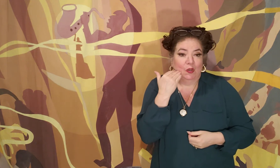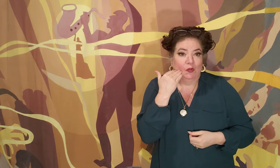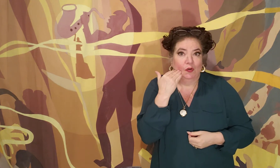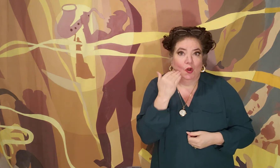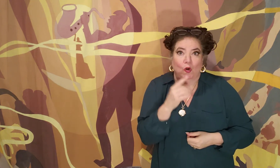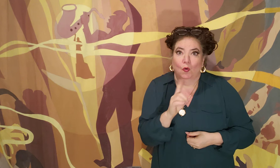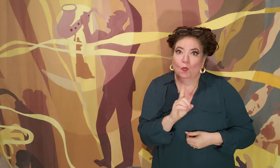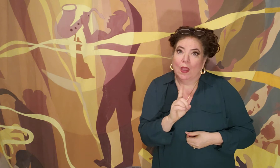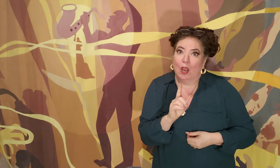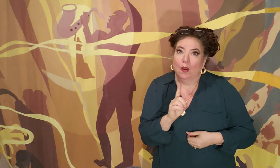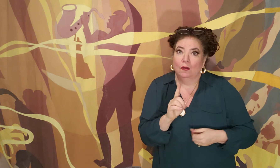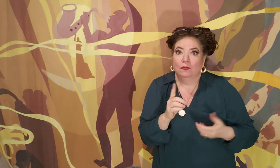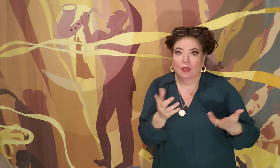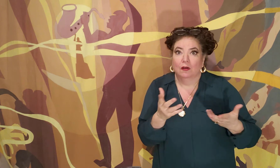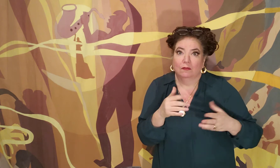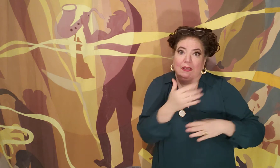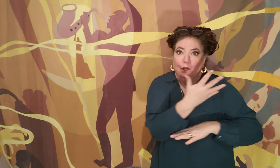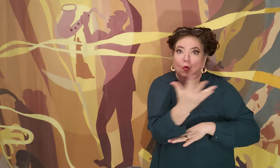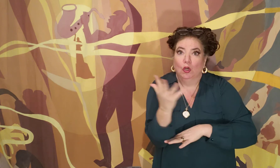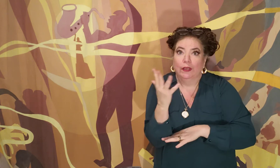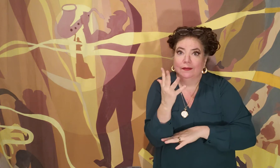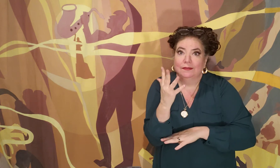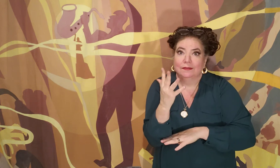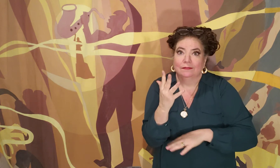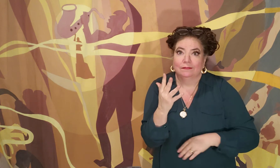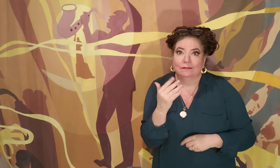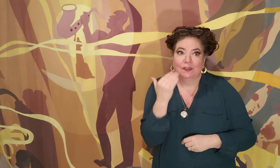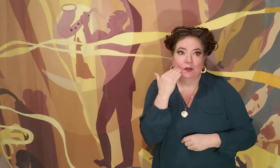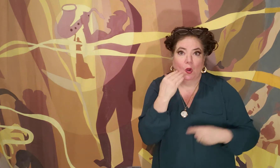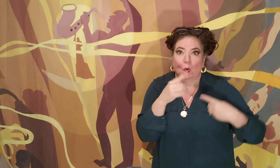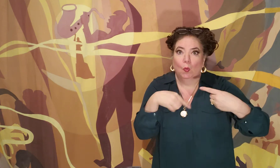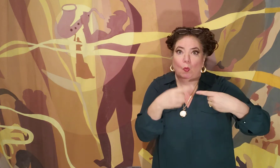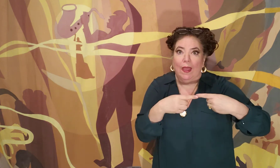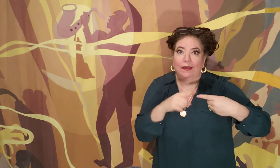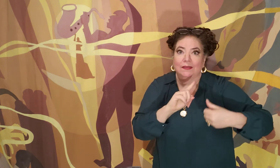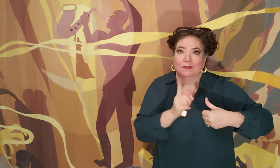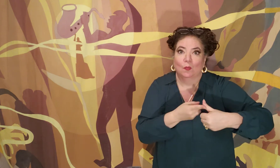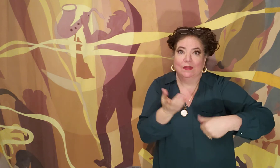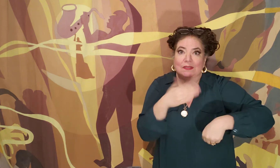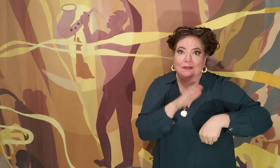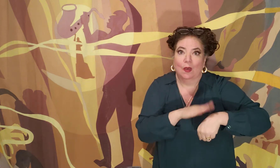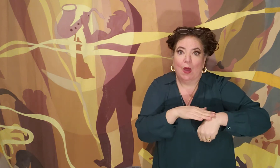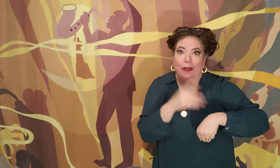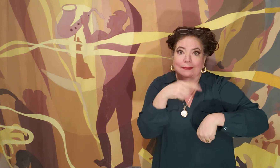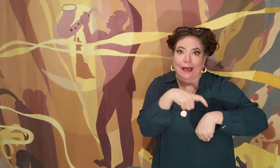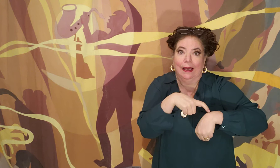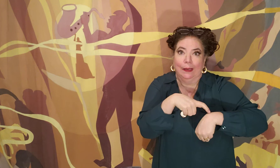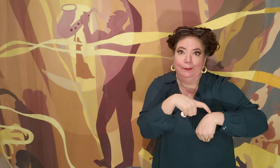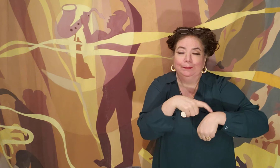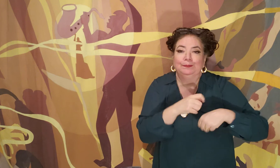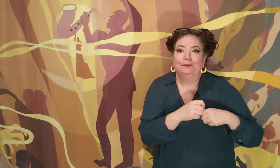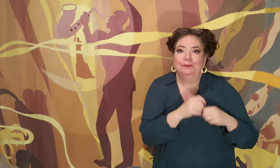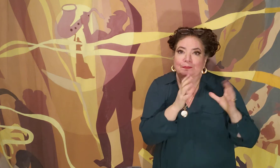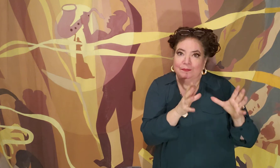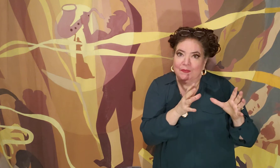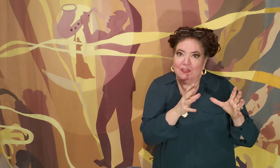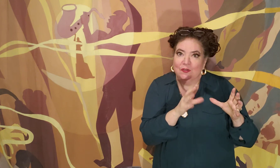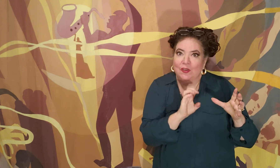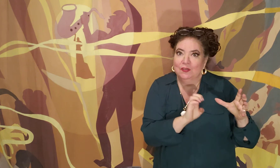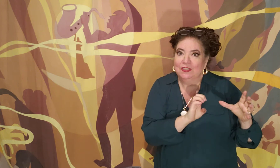You know "where" they're in a woods. You know "when" - it's once upon a time. So there's the